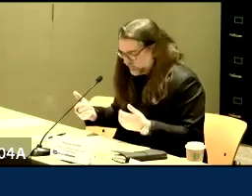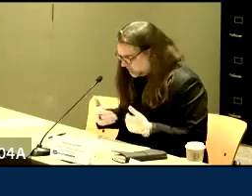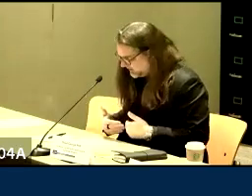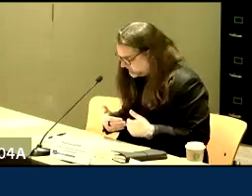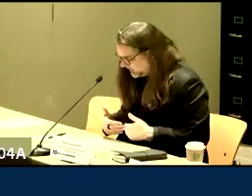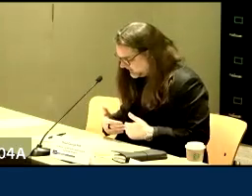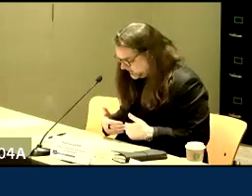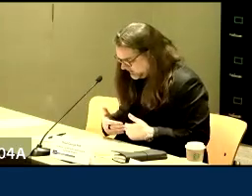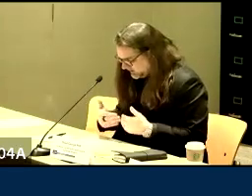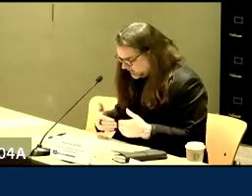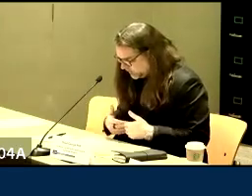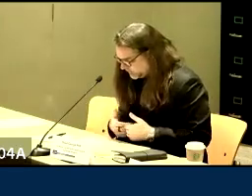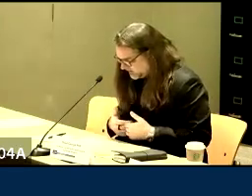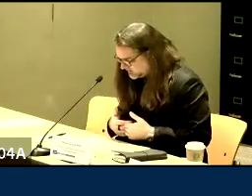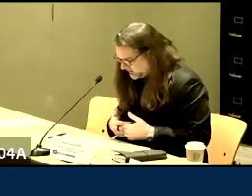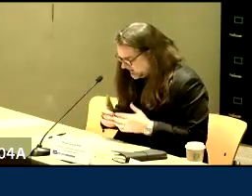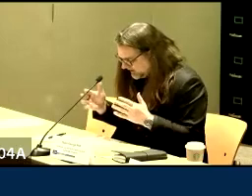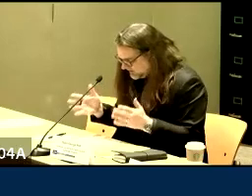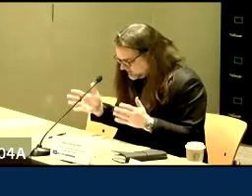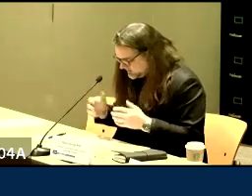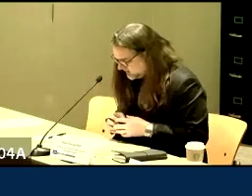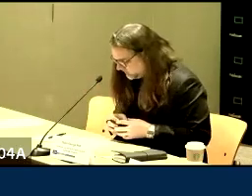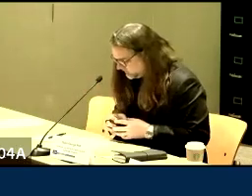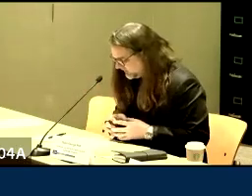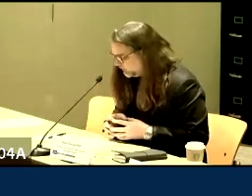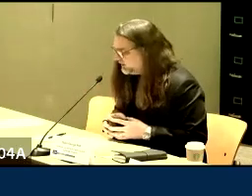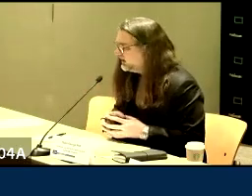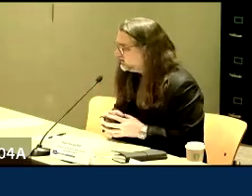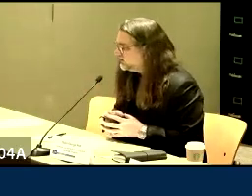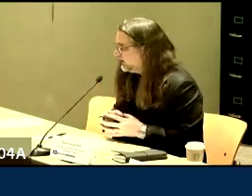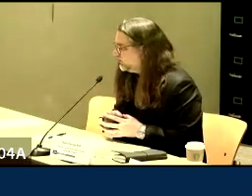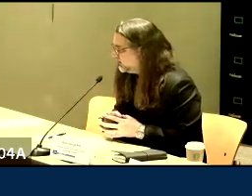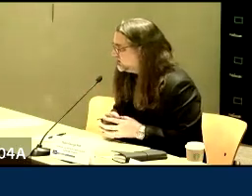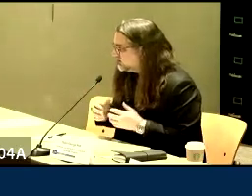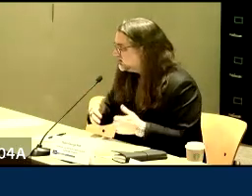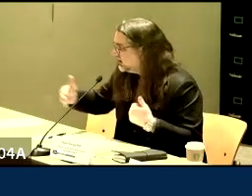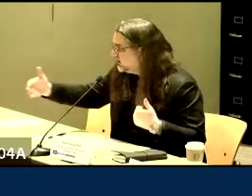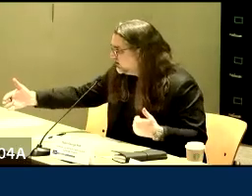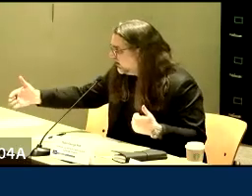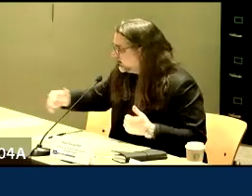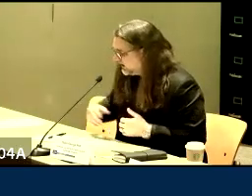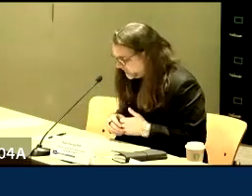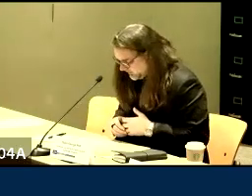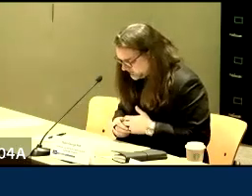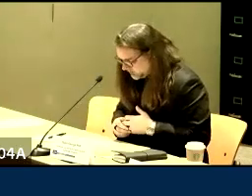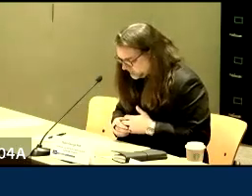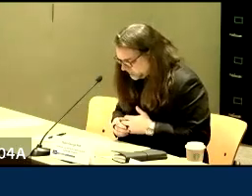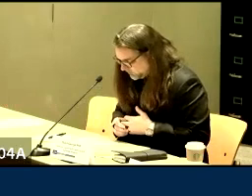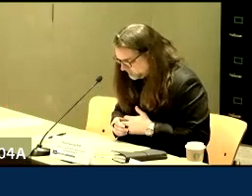for our base funding in appropriations. And this is the level of funding we anticipate will need to sustain our capabilities going forward.